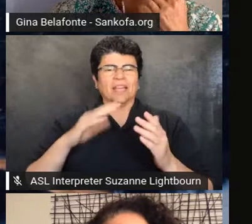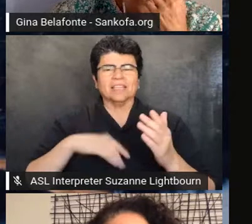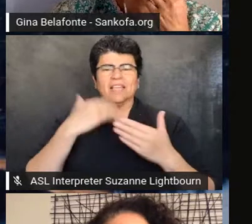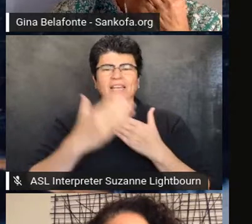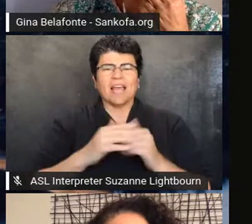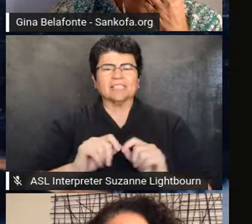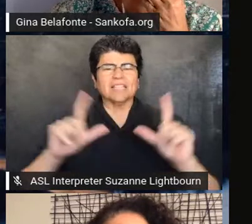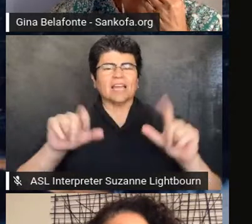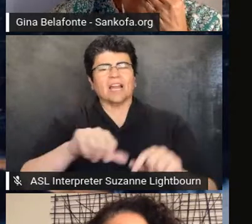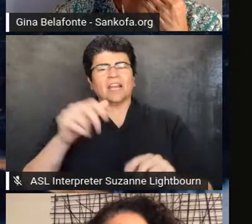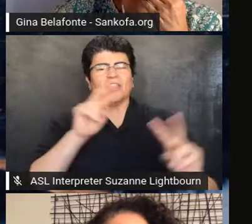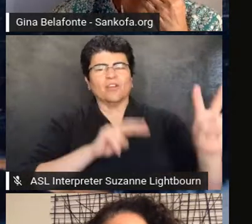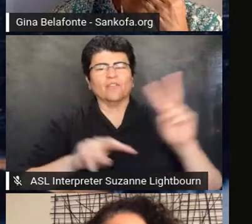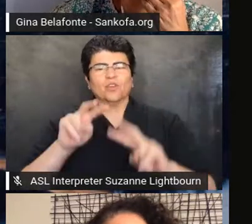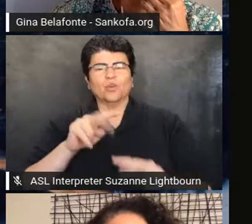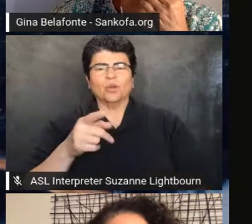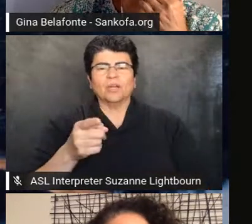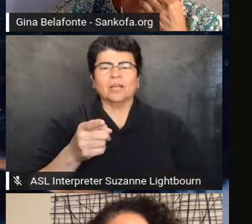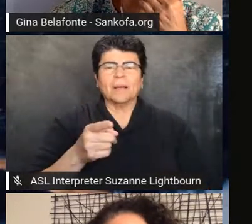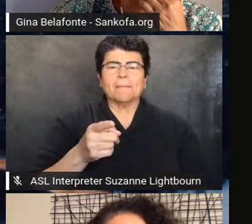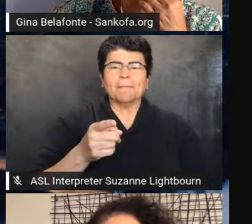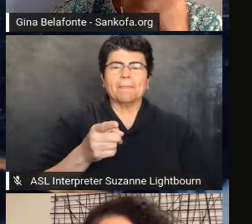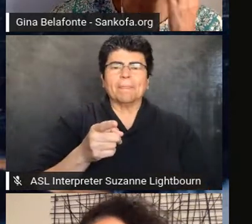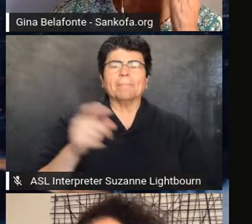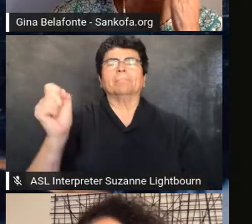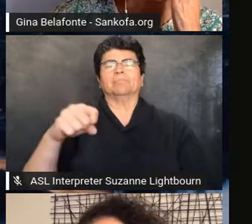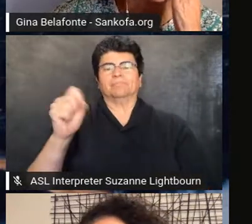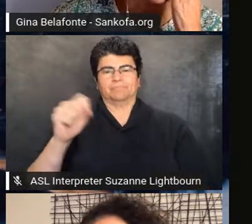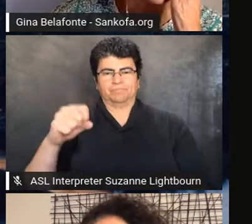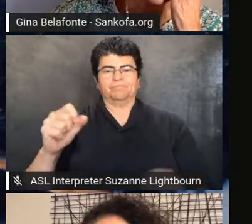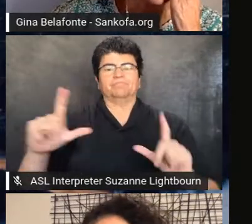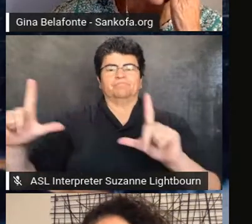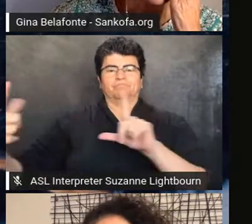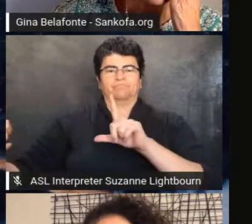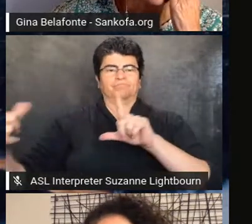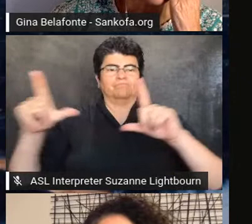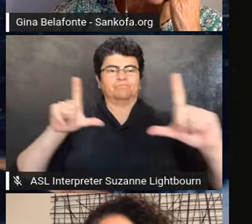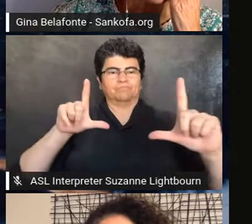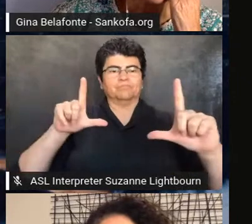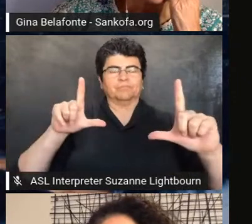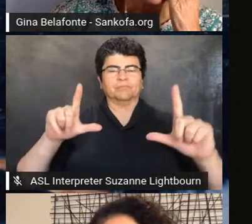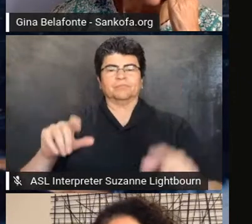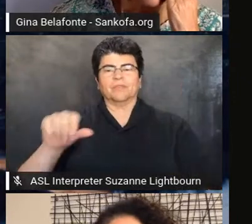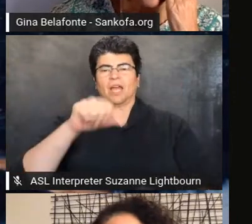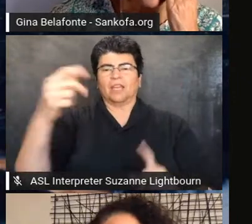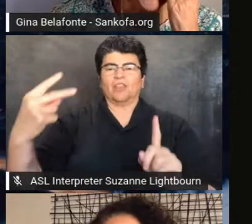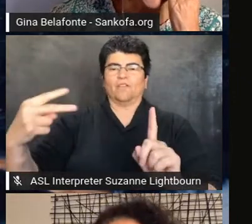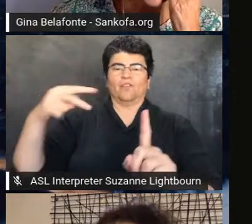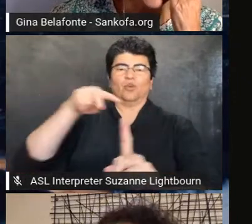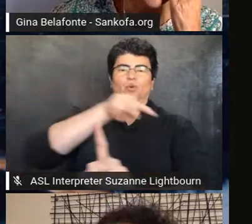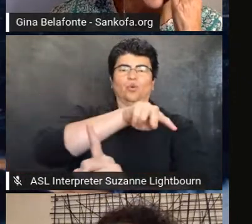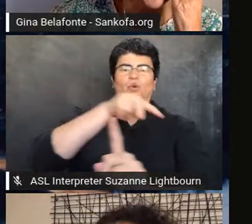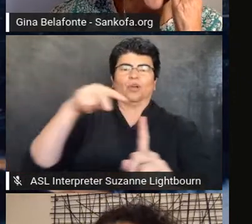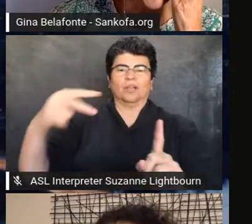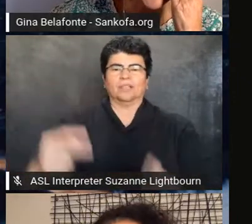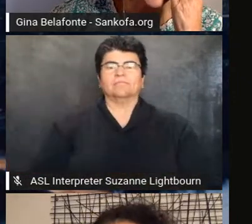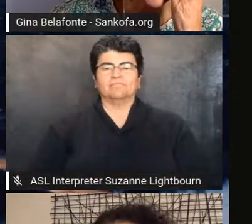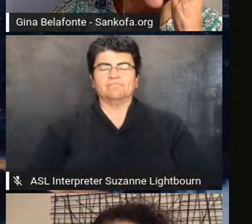I think it's another view of the exhibit. Yeah. Just another view. When you walk in.